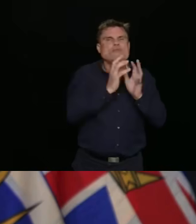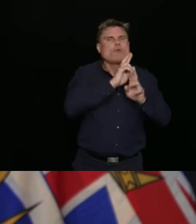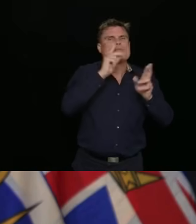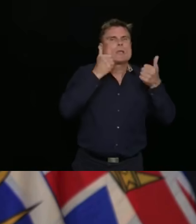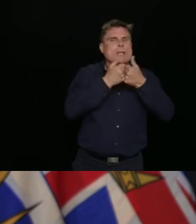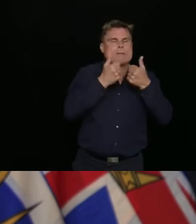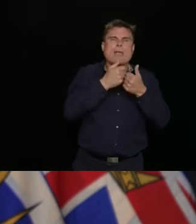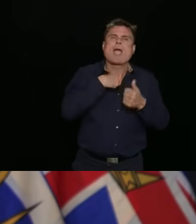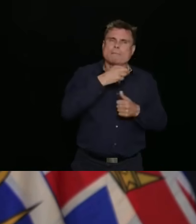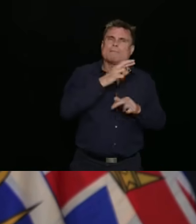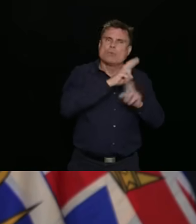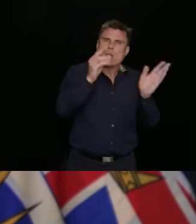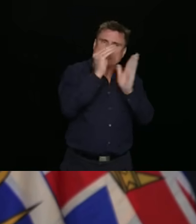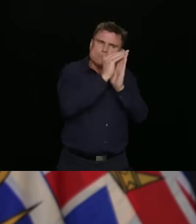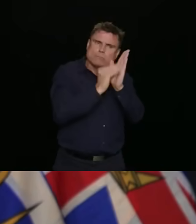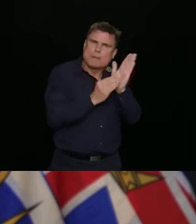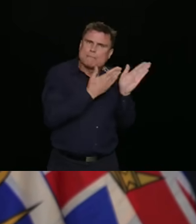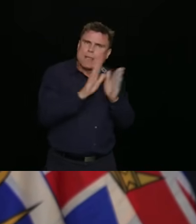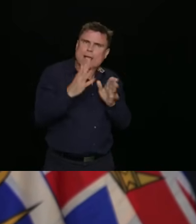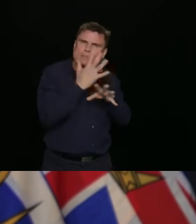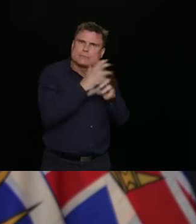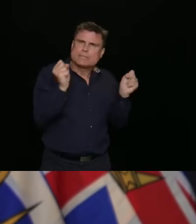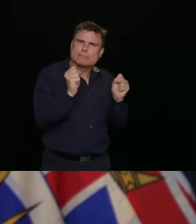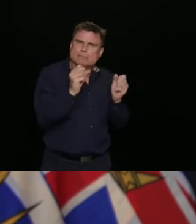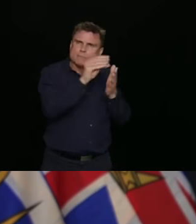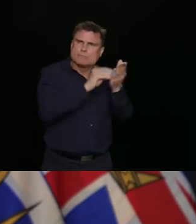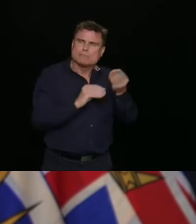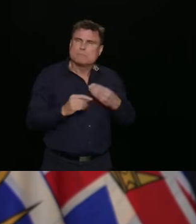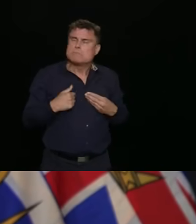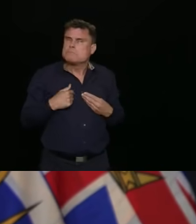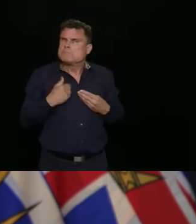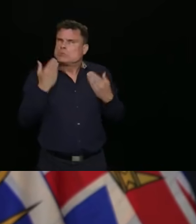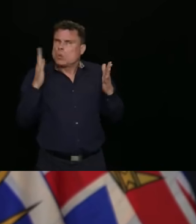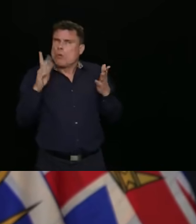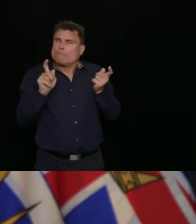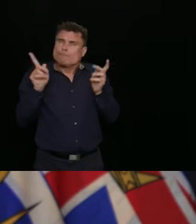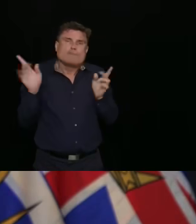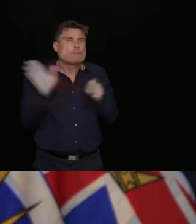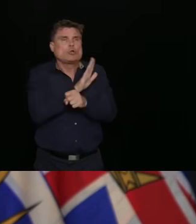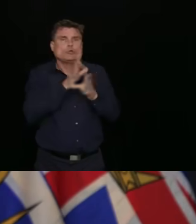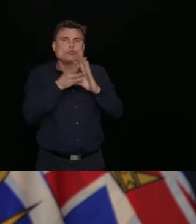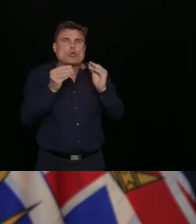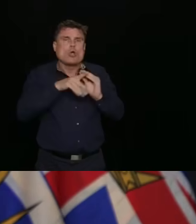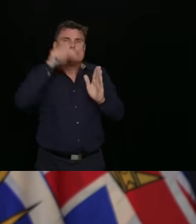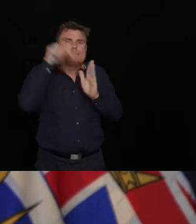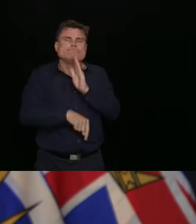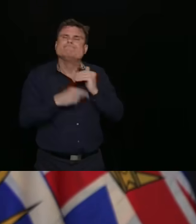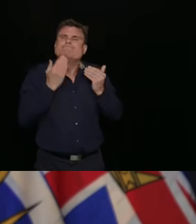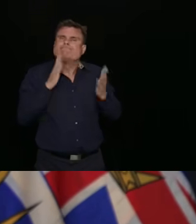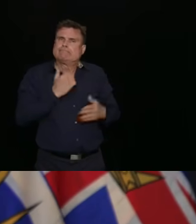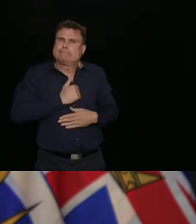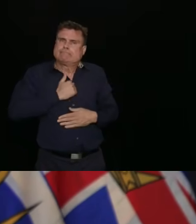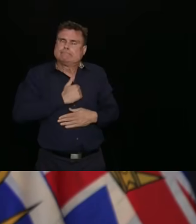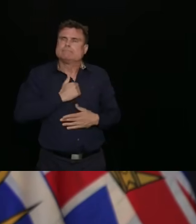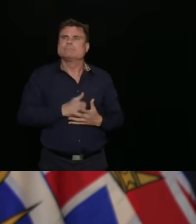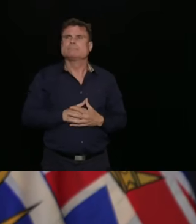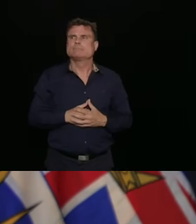based on the data that we have. Yes, we've been up and down around 1.